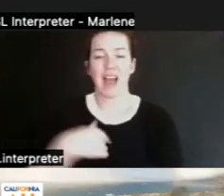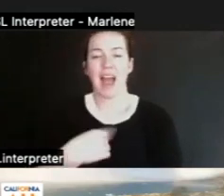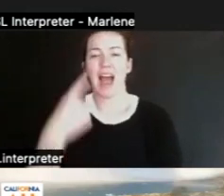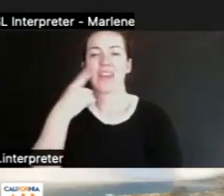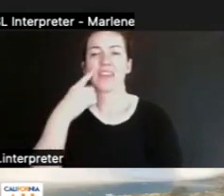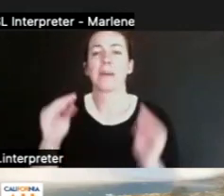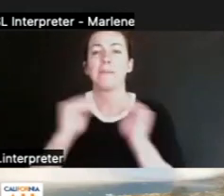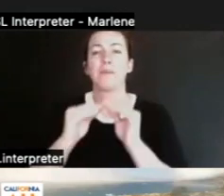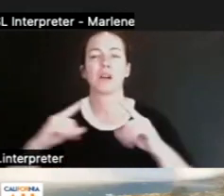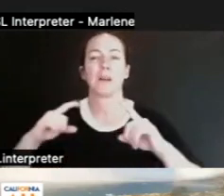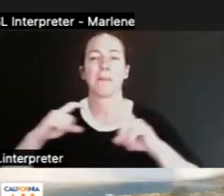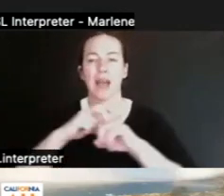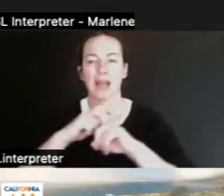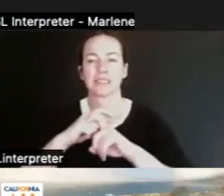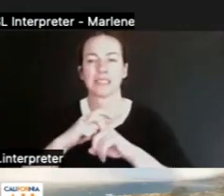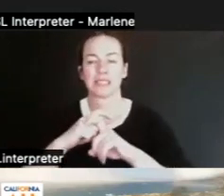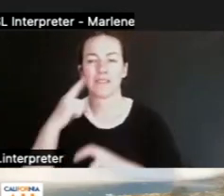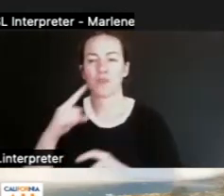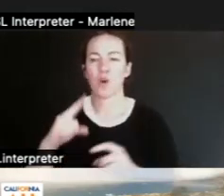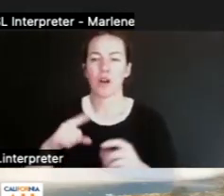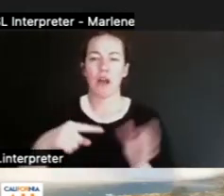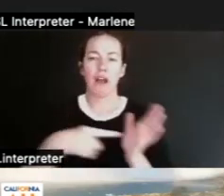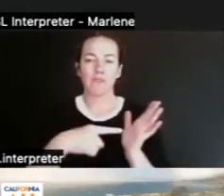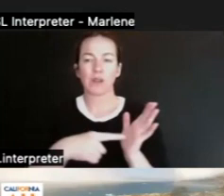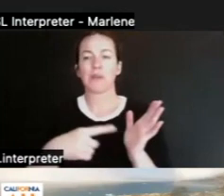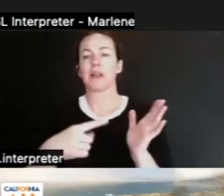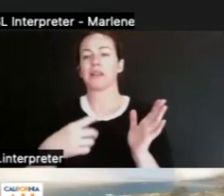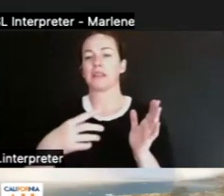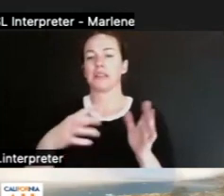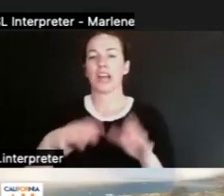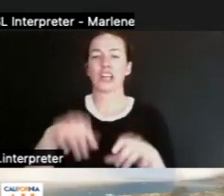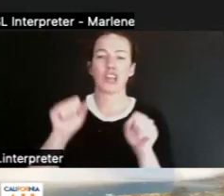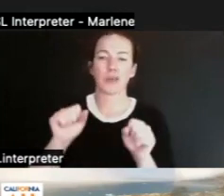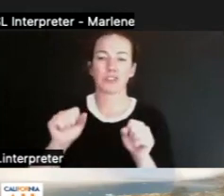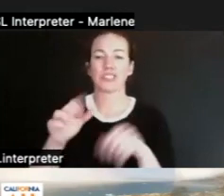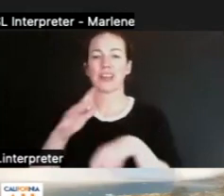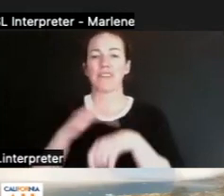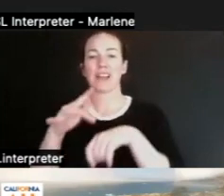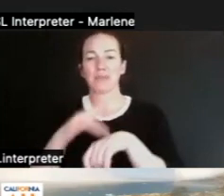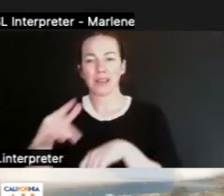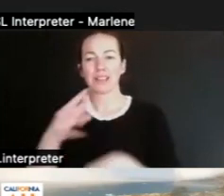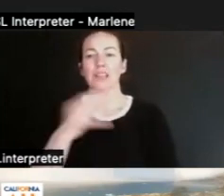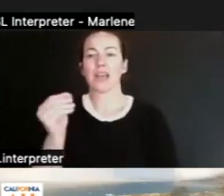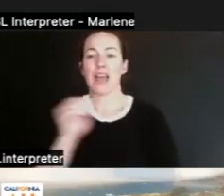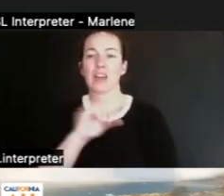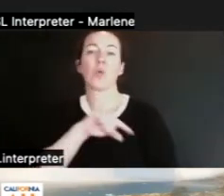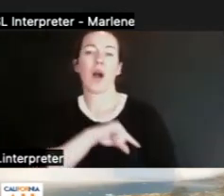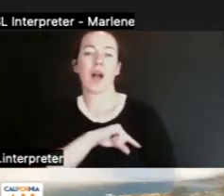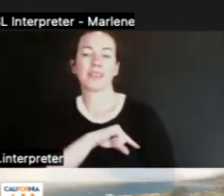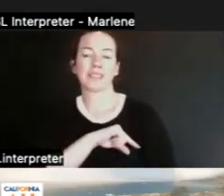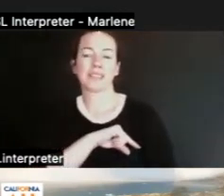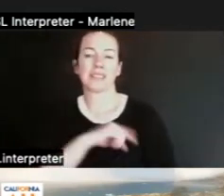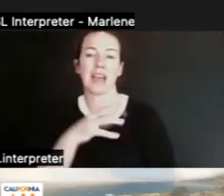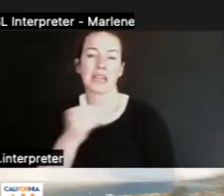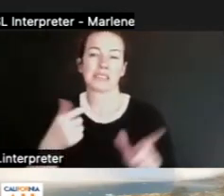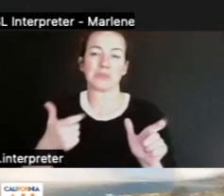complexity in affordability, adoption availability and quality and speeds. There's an interdynamic